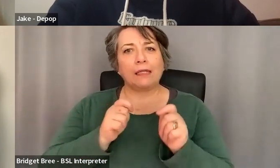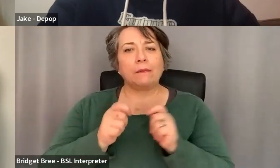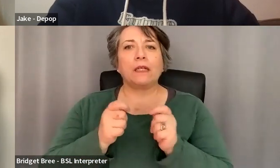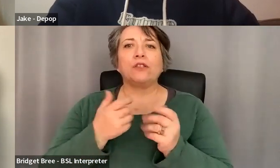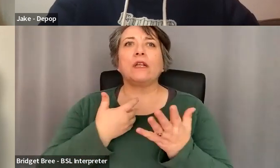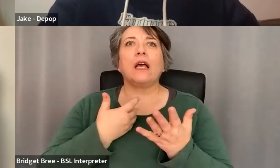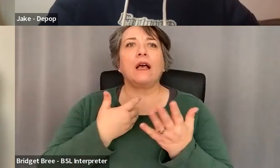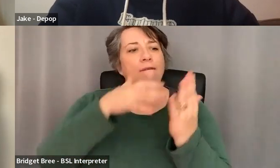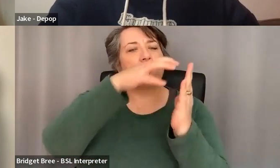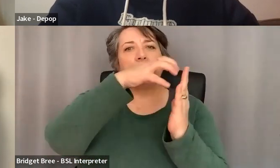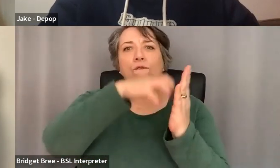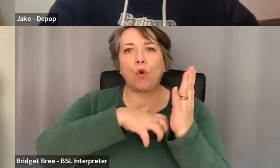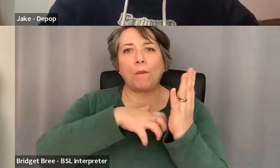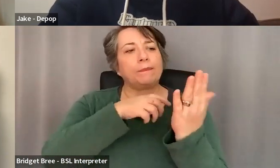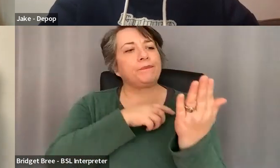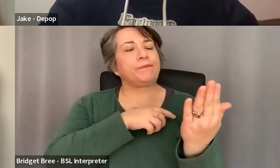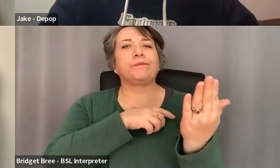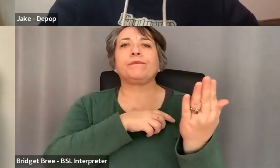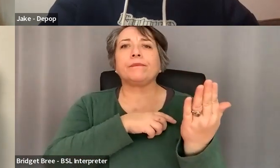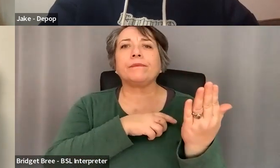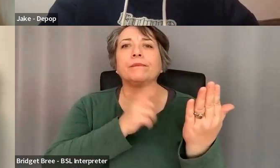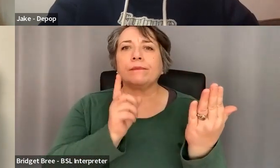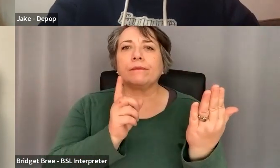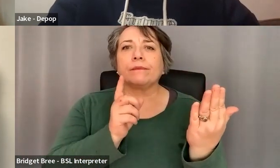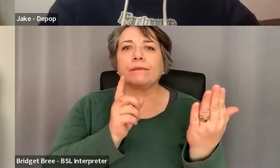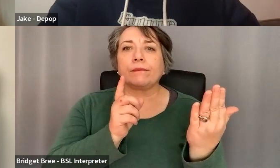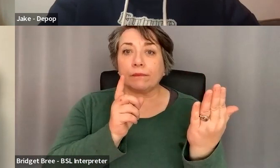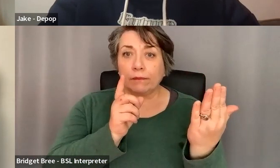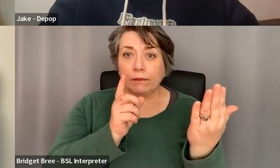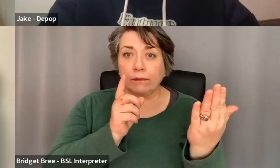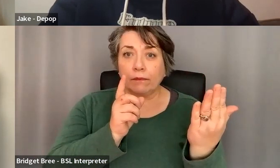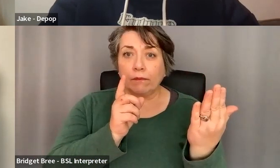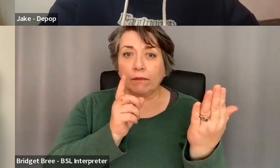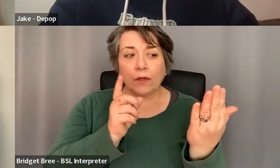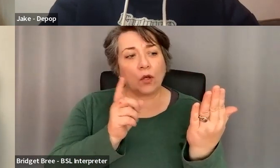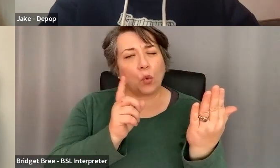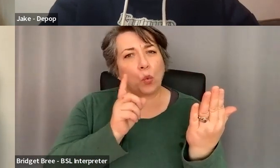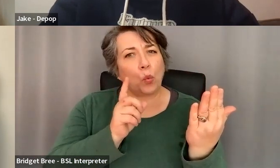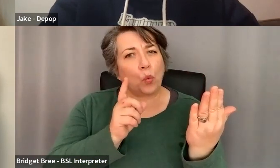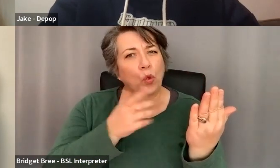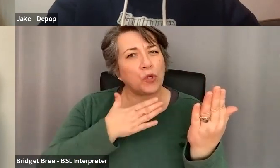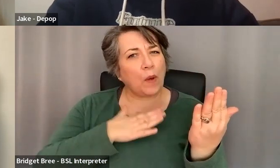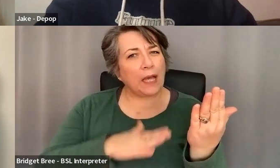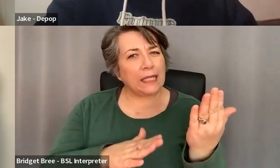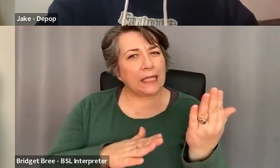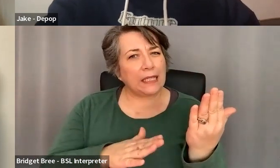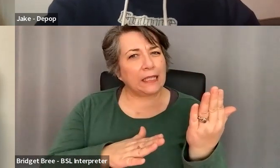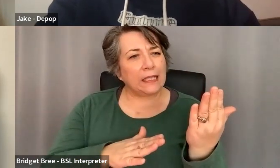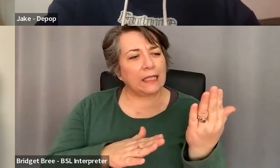And the stuff in front of me. So how do I? How do I go about really making that application stand out? How do I go about really making that application stand out. What do I - what do I need to do to make sure that, you know, with all